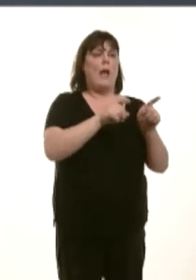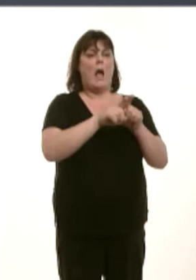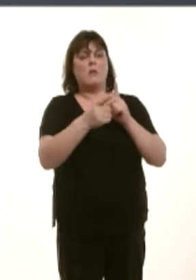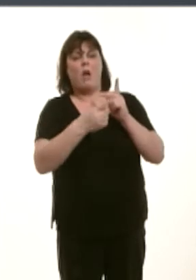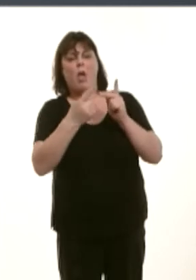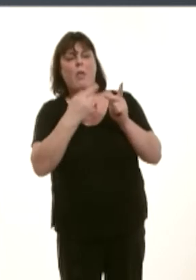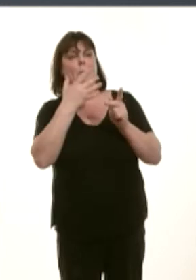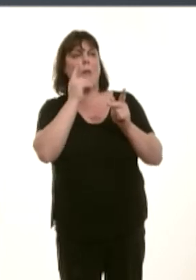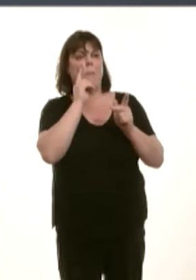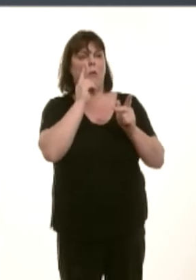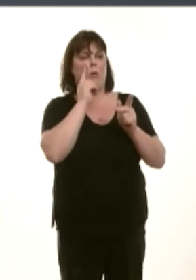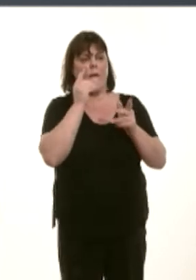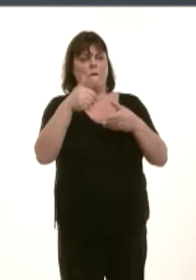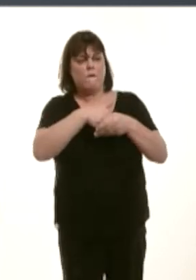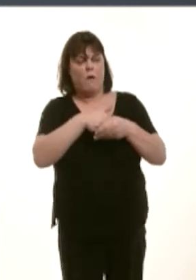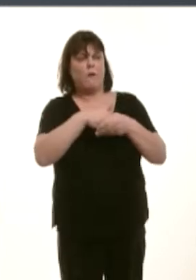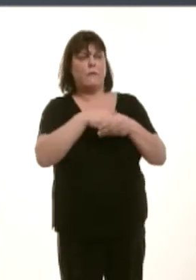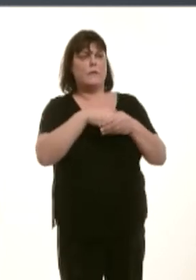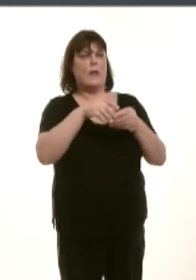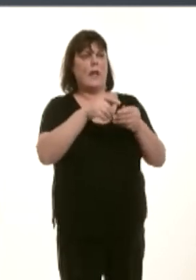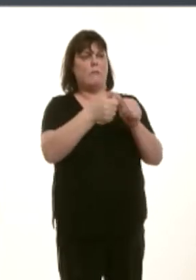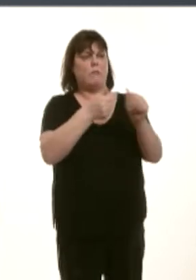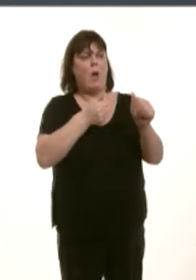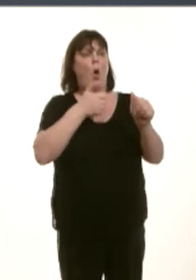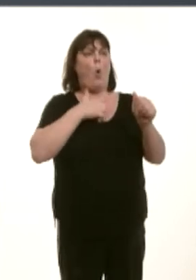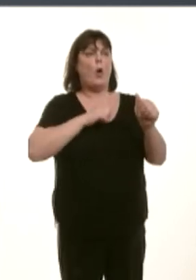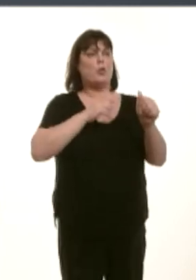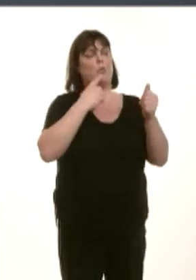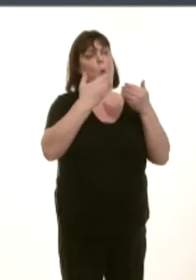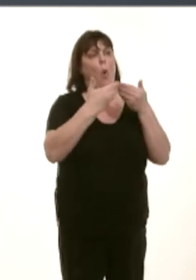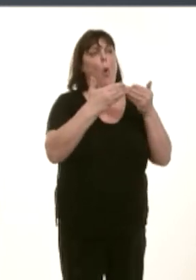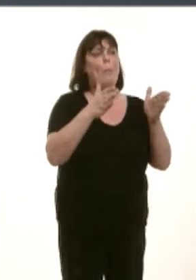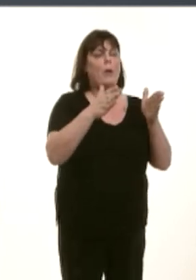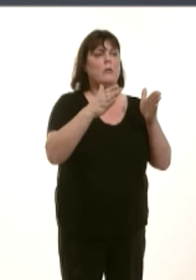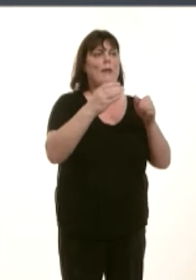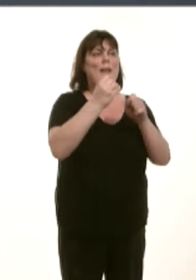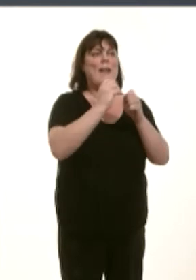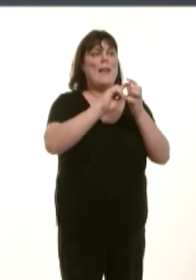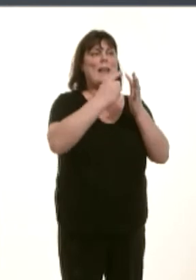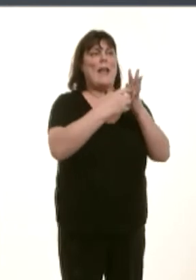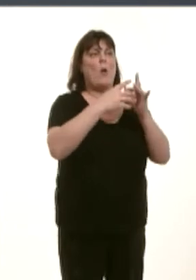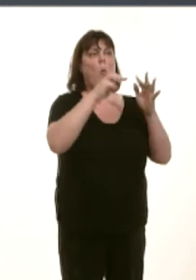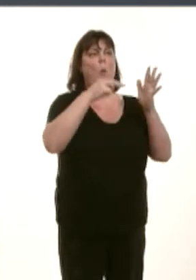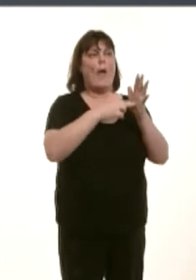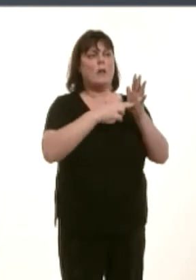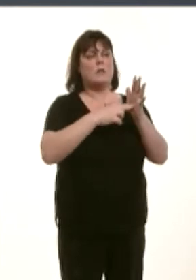to try to reopen the Welsh Country Foods abattoir in Gaerwen. Welsh Government officials also played their part in that, of course.